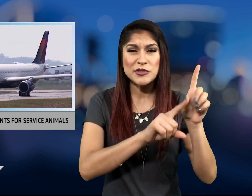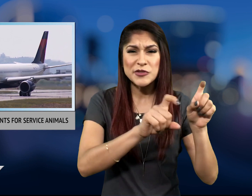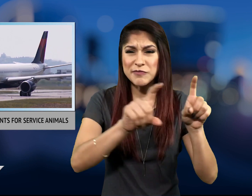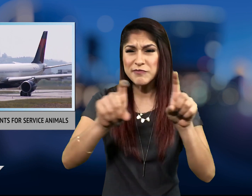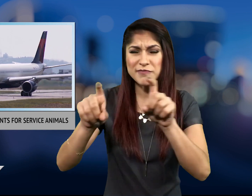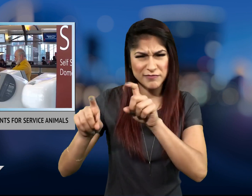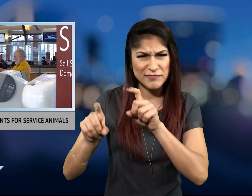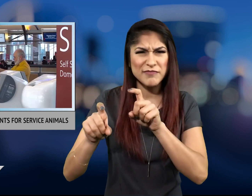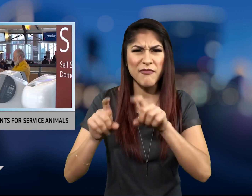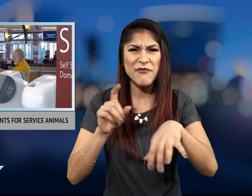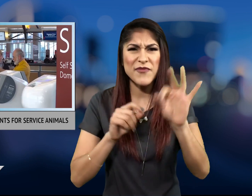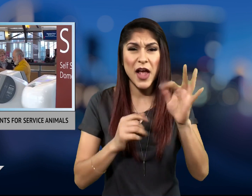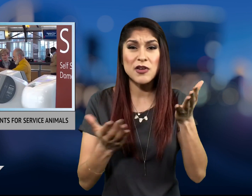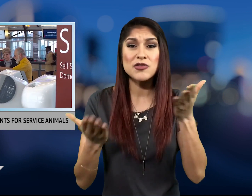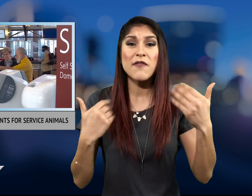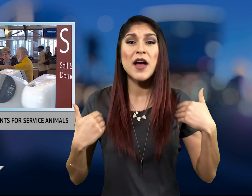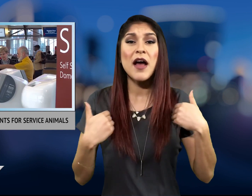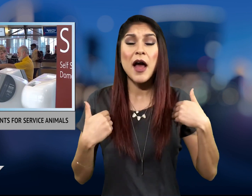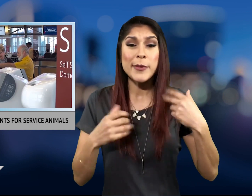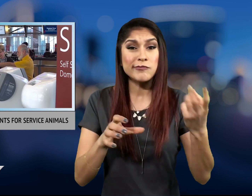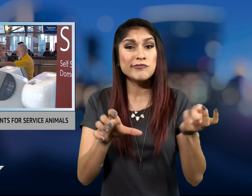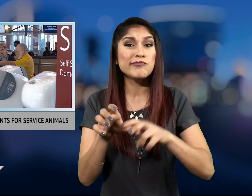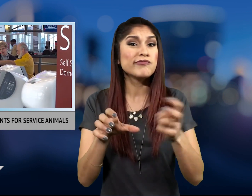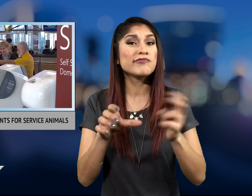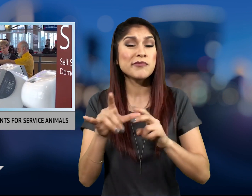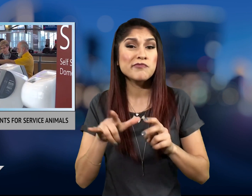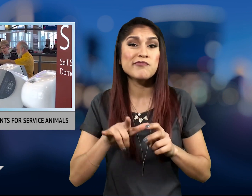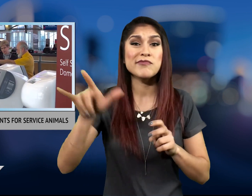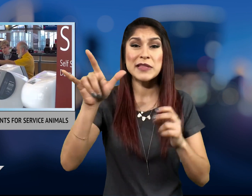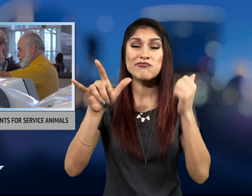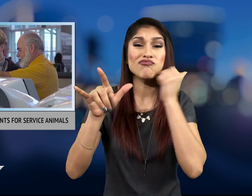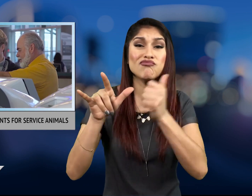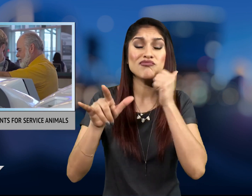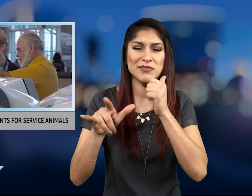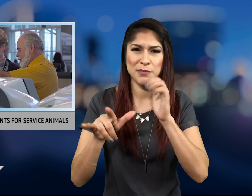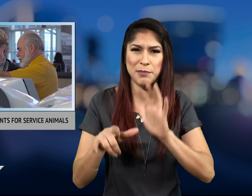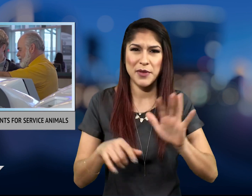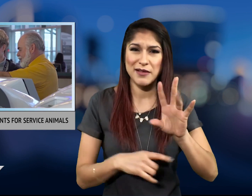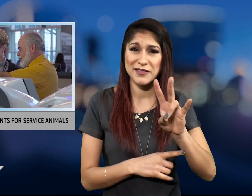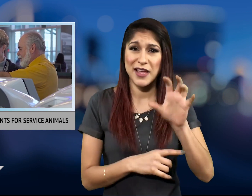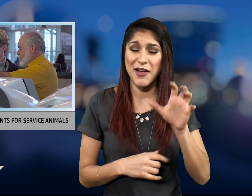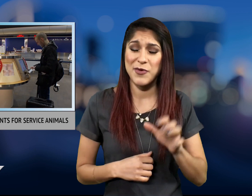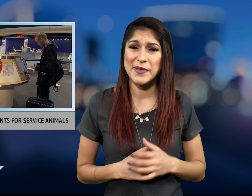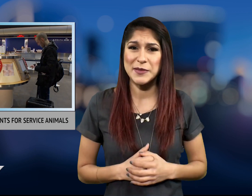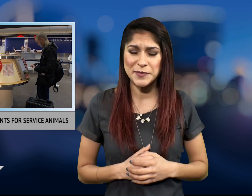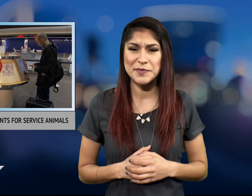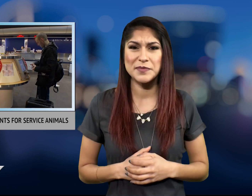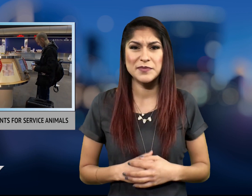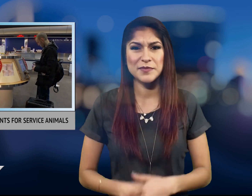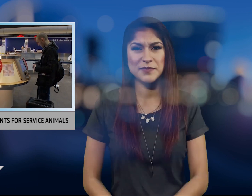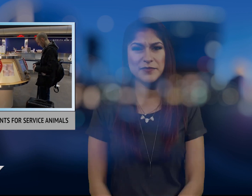According to the airline, about 700 service animals fly on its planes each day.